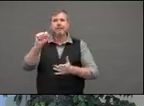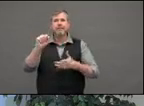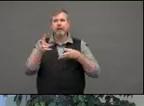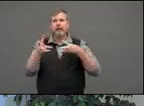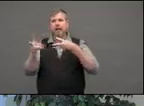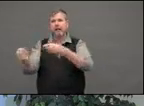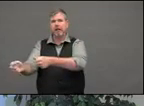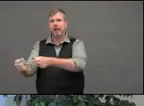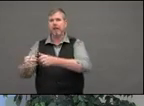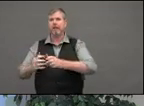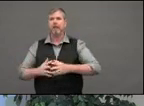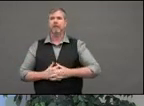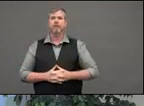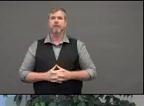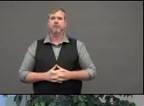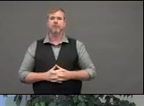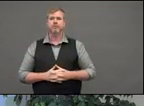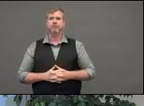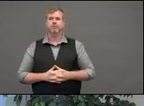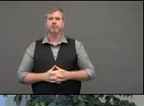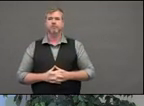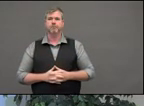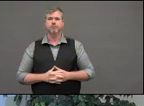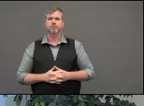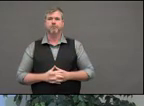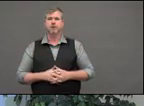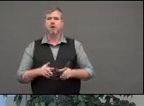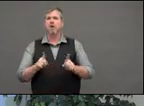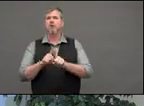I would also like to point out that it's not um just smoking